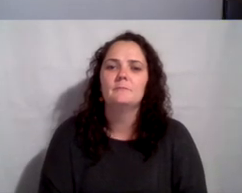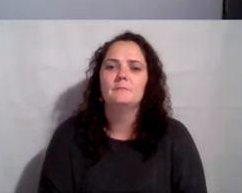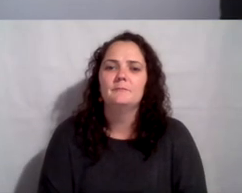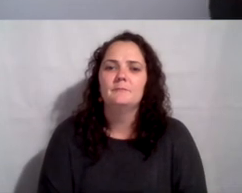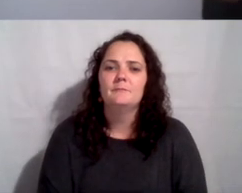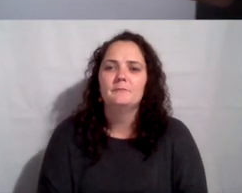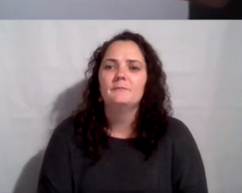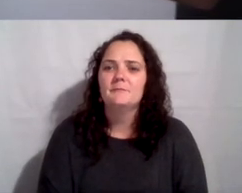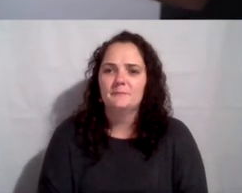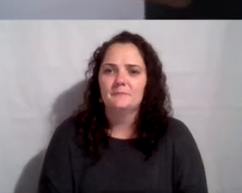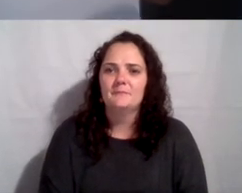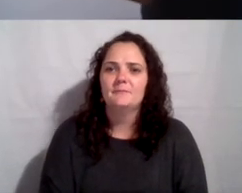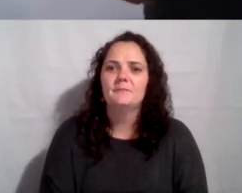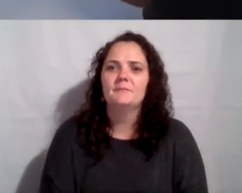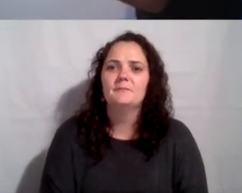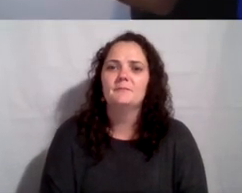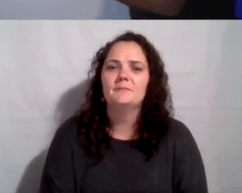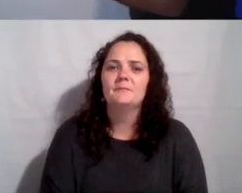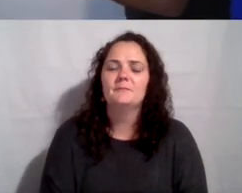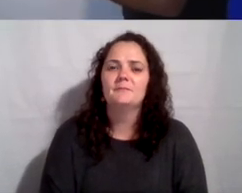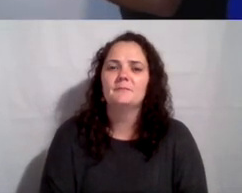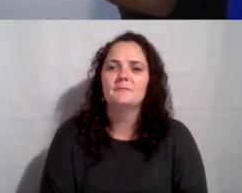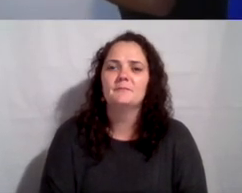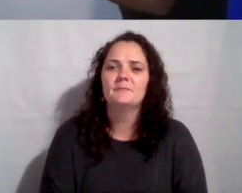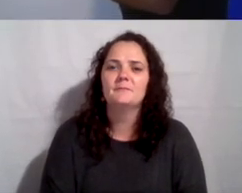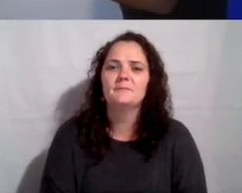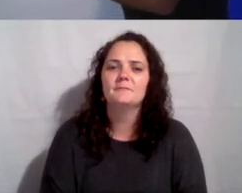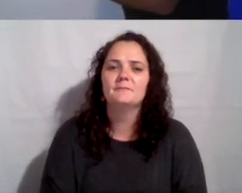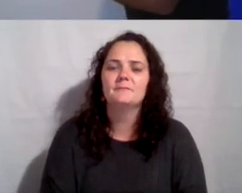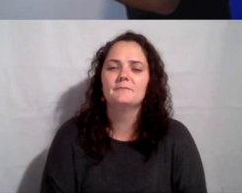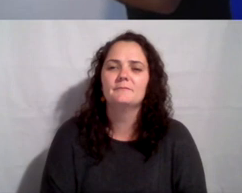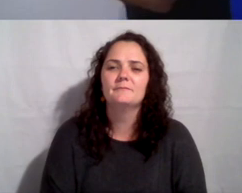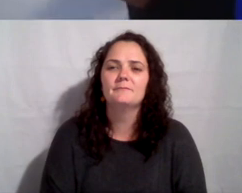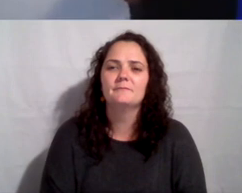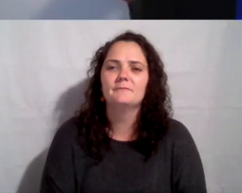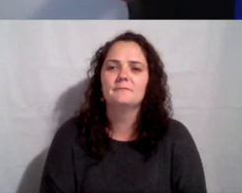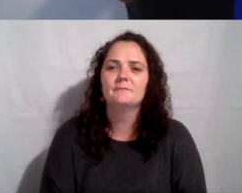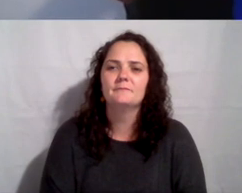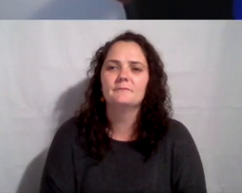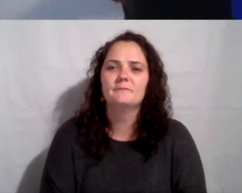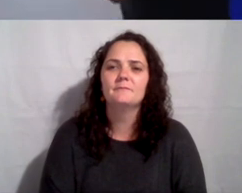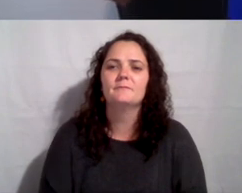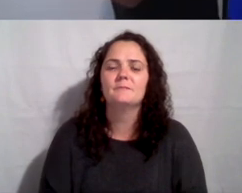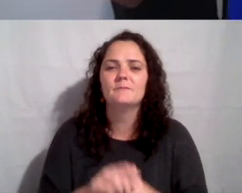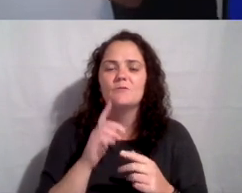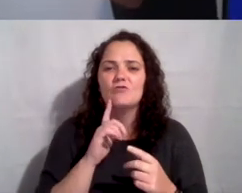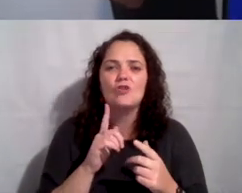and go on to the next one. Okay if you want to mix it up to and